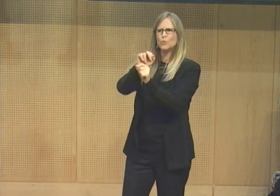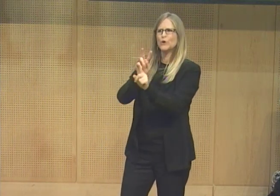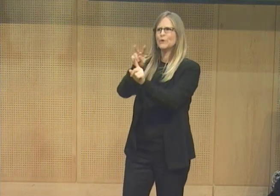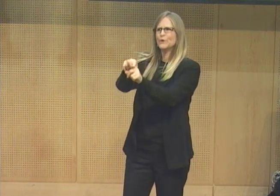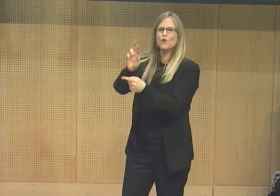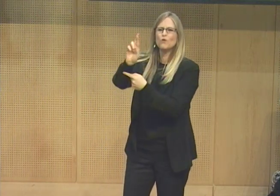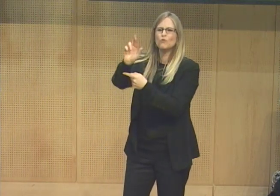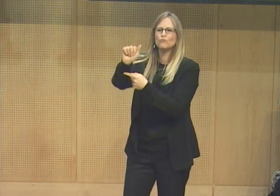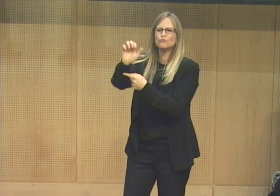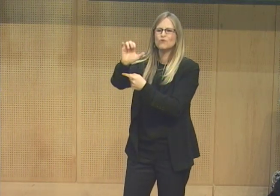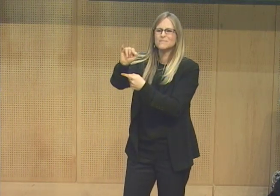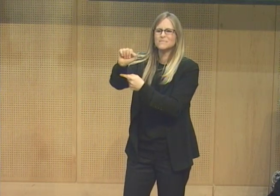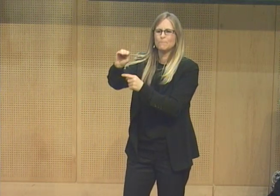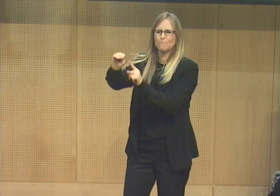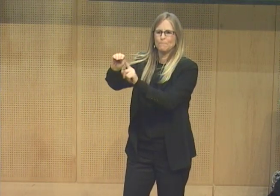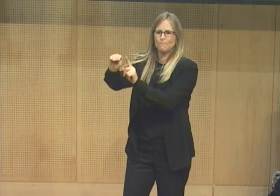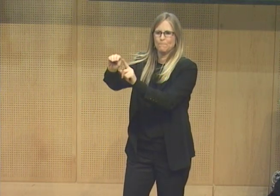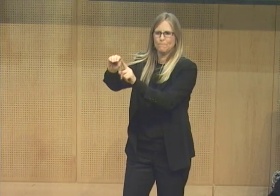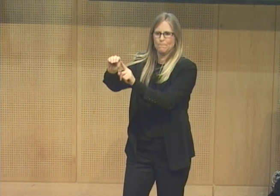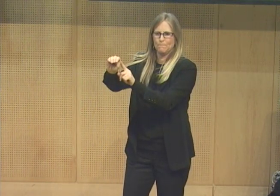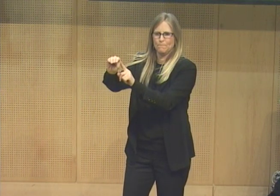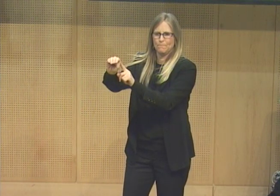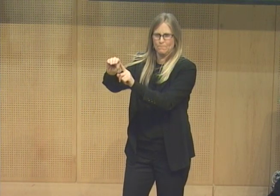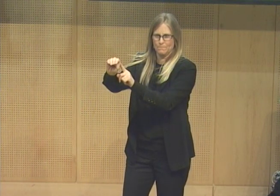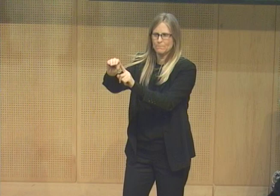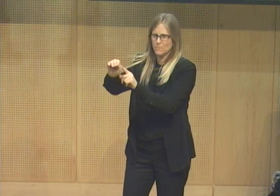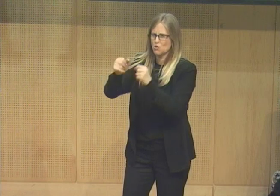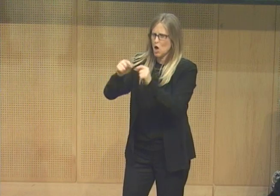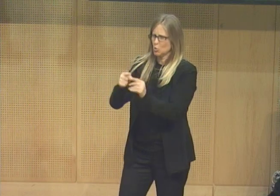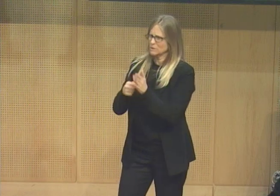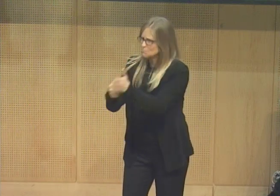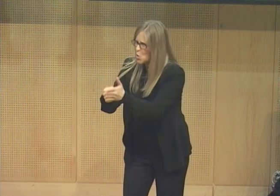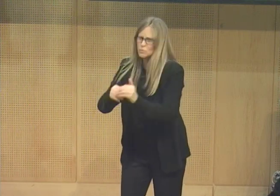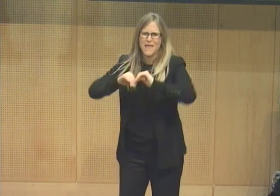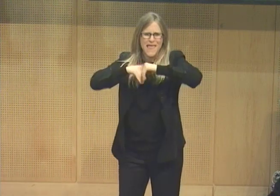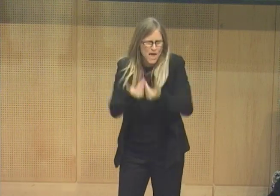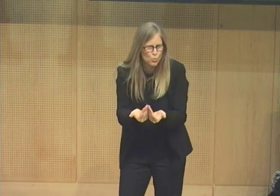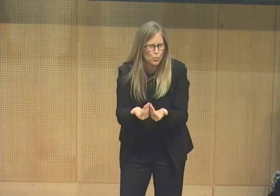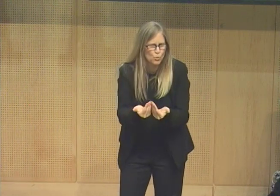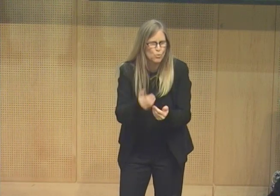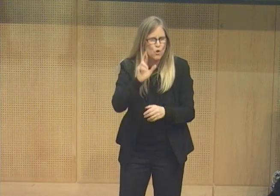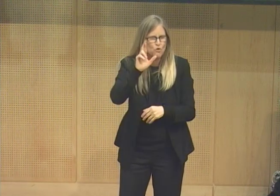and the study of racism. How do people view race